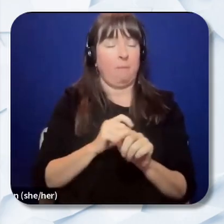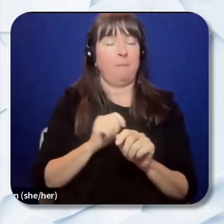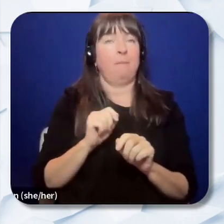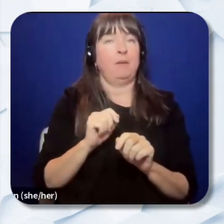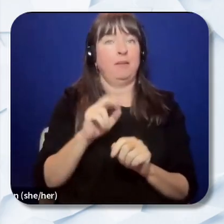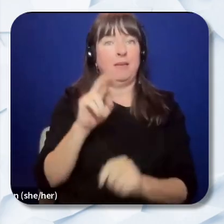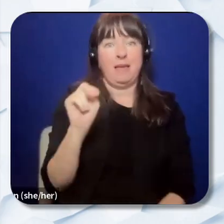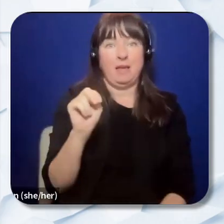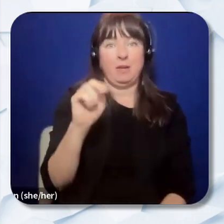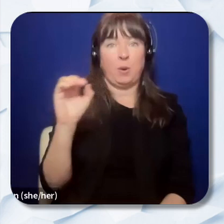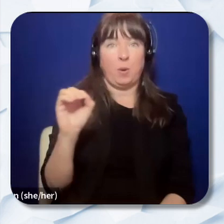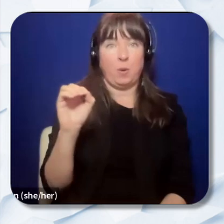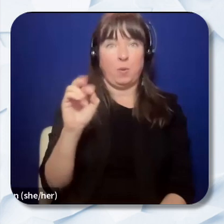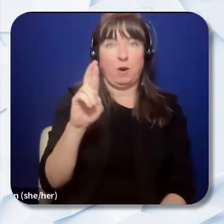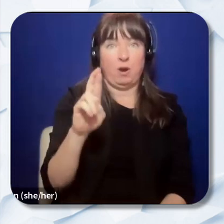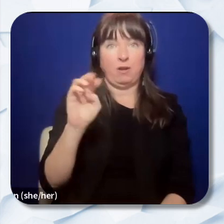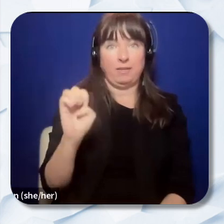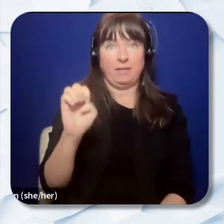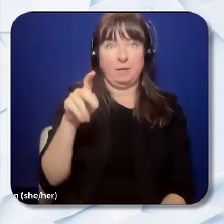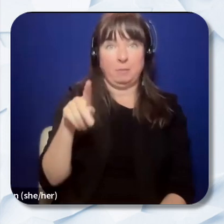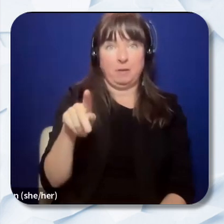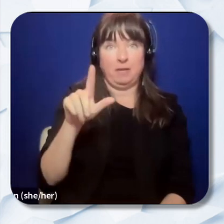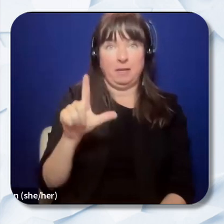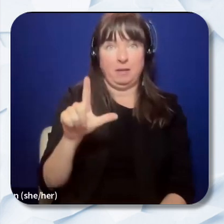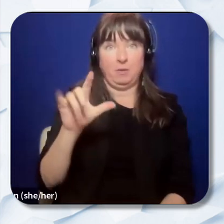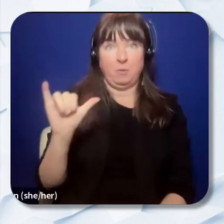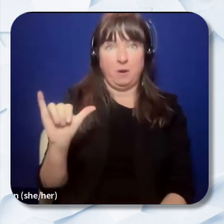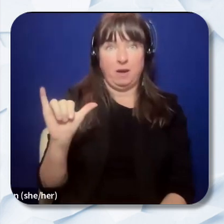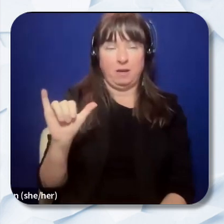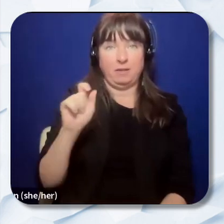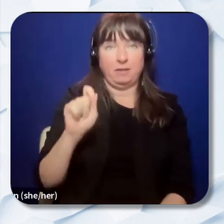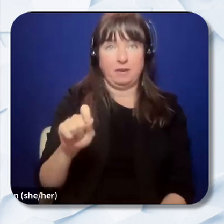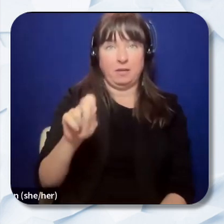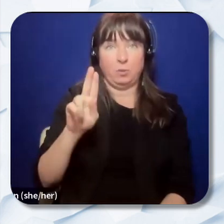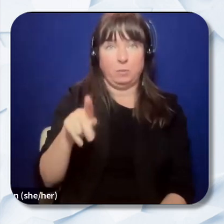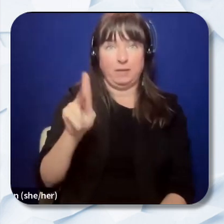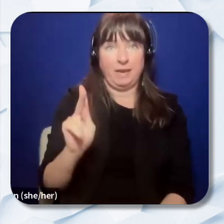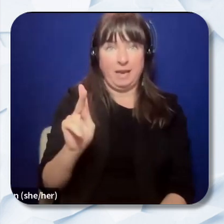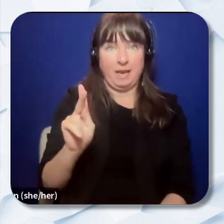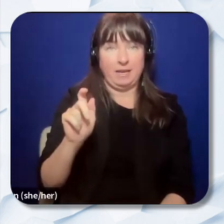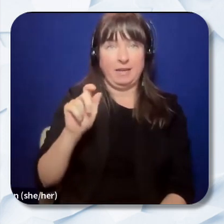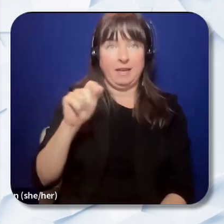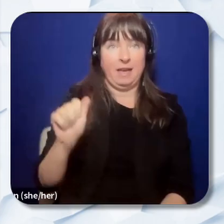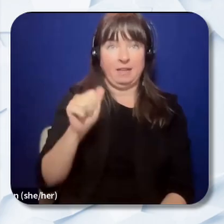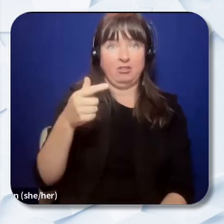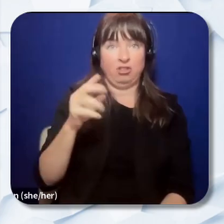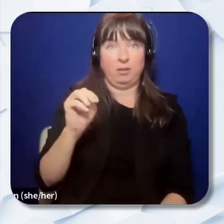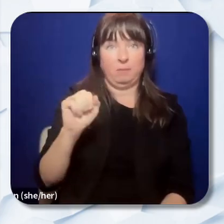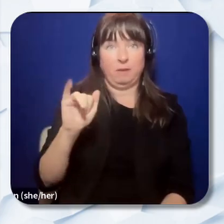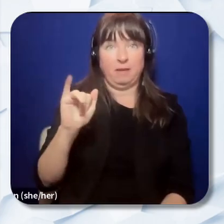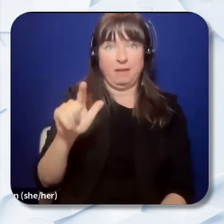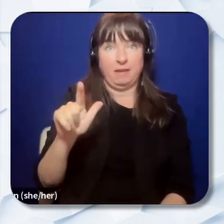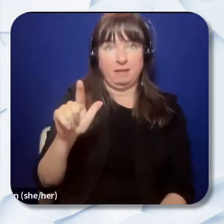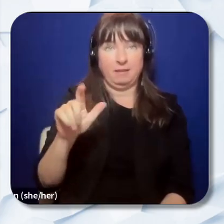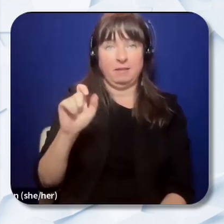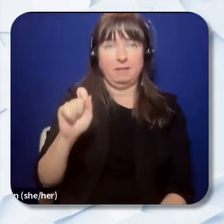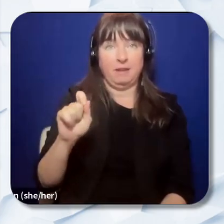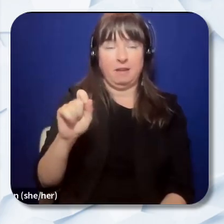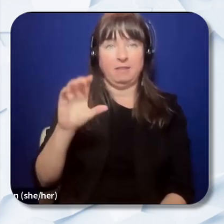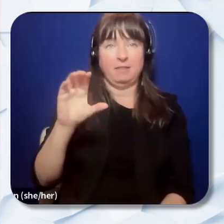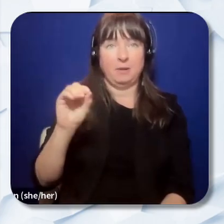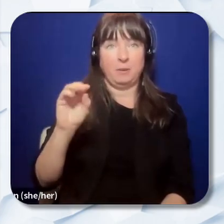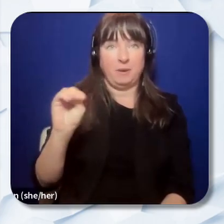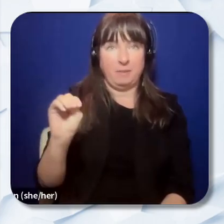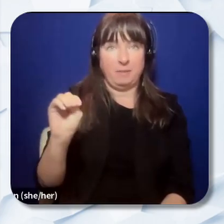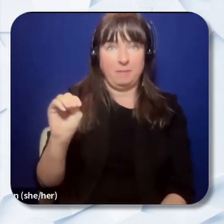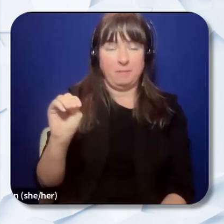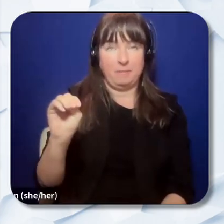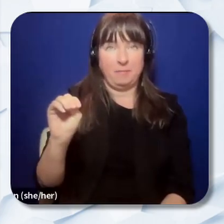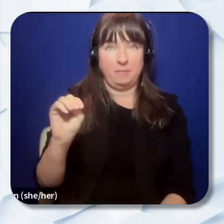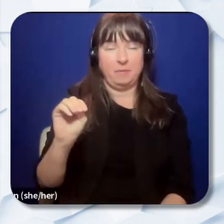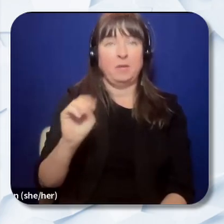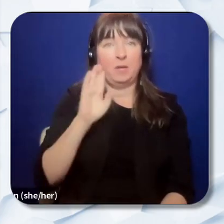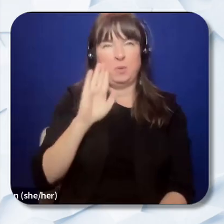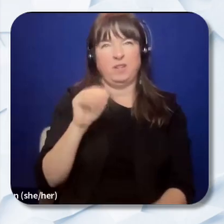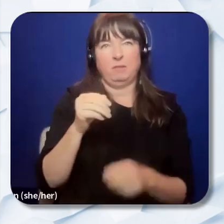N-O-R-E-P-L-Y dot U-P-K at gmail G-M-A-I-L dot C-O-M to the email address provided when you